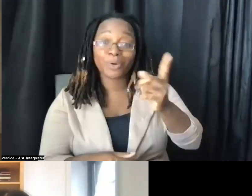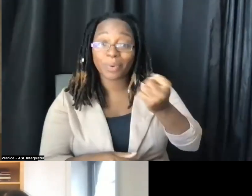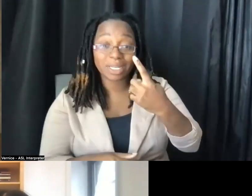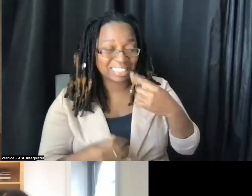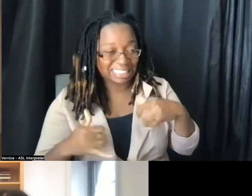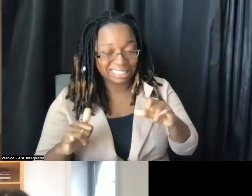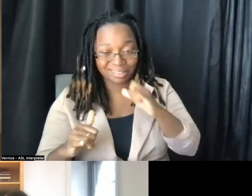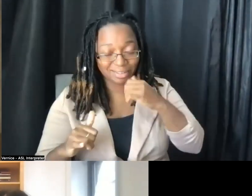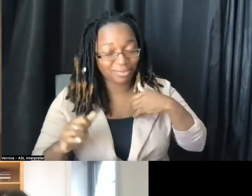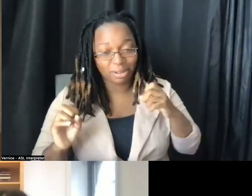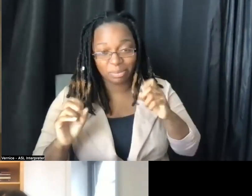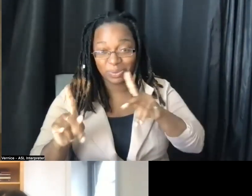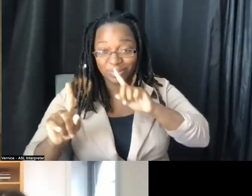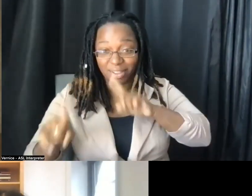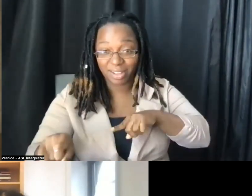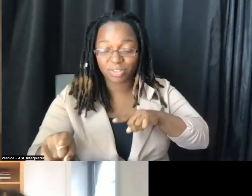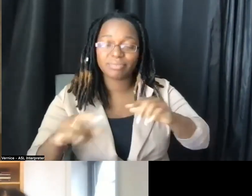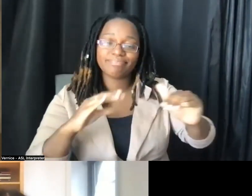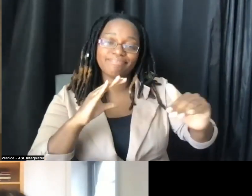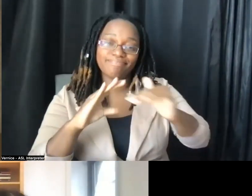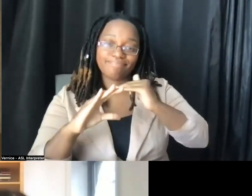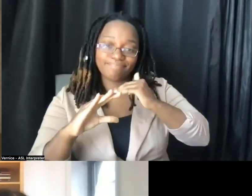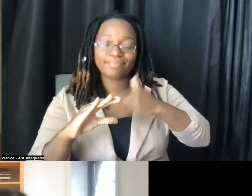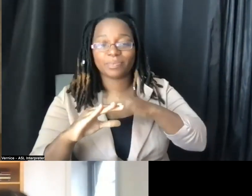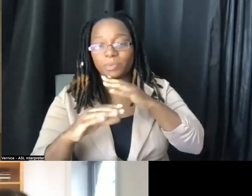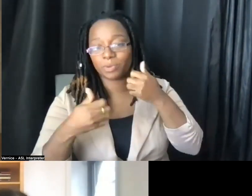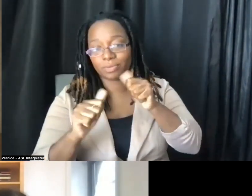We will have some time at the end, and you can always